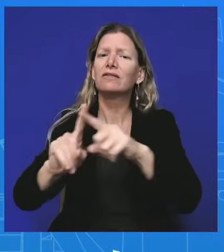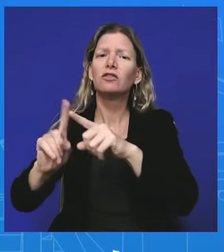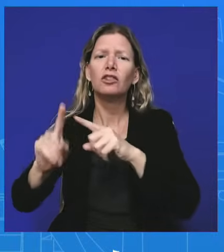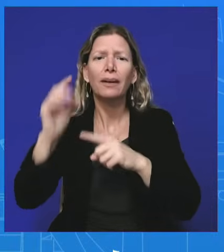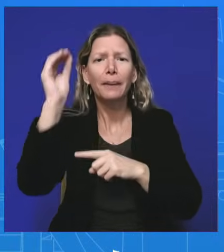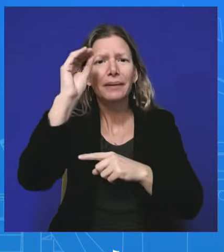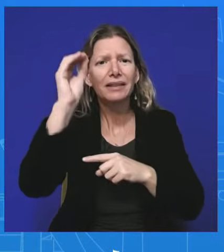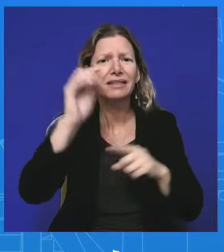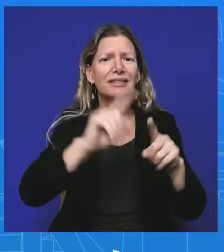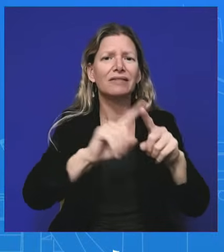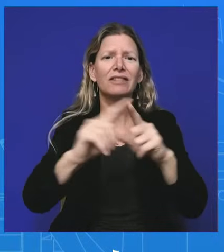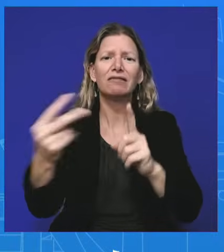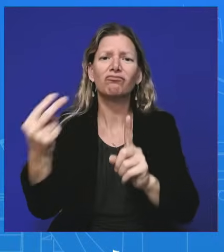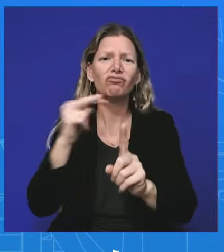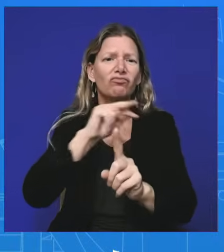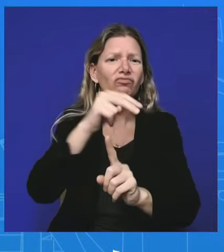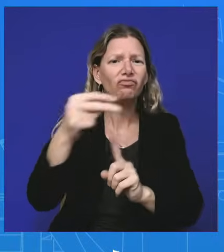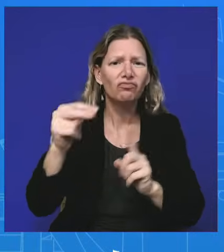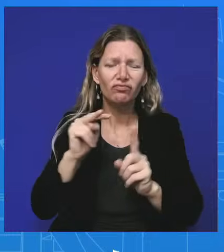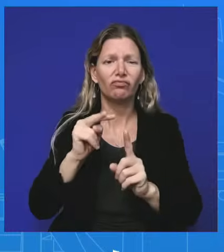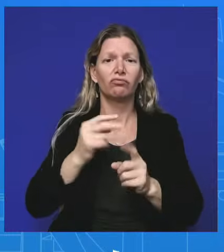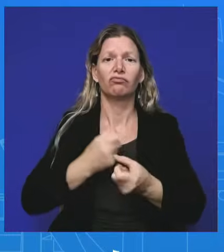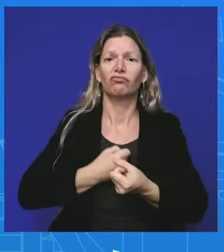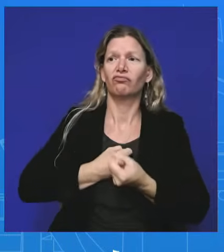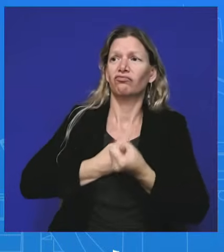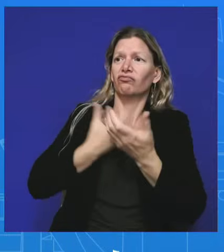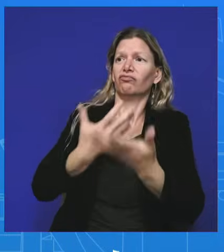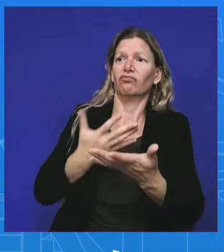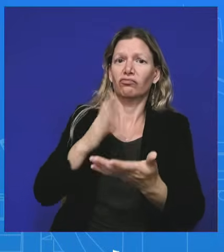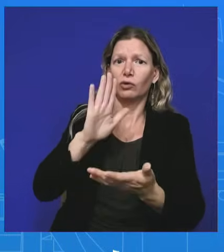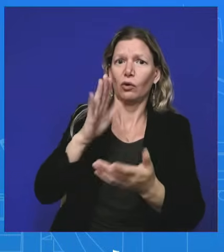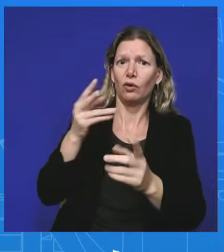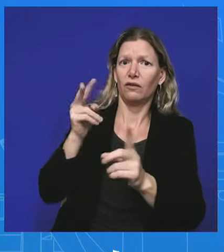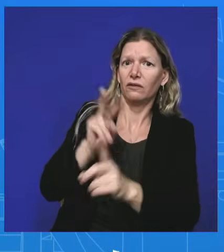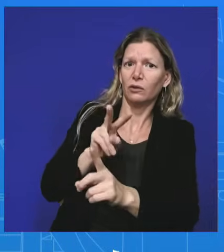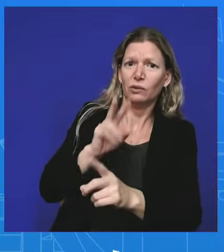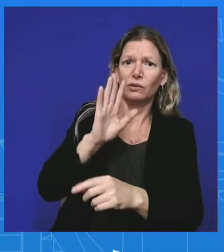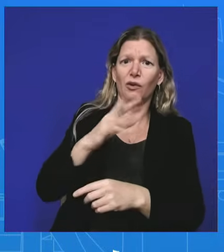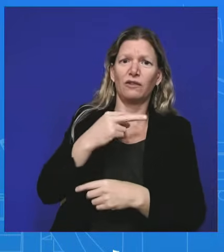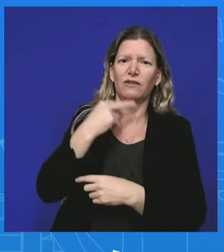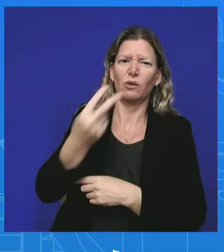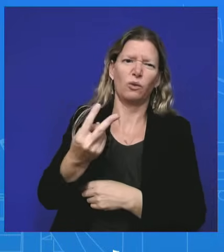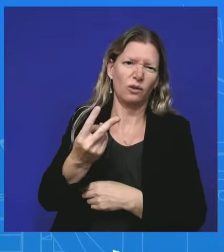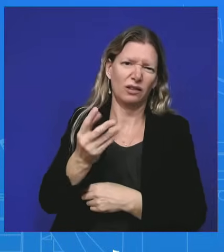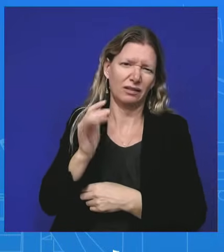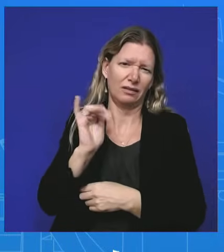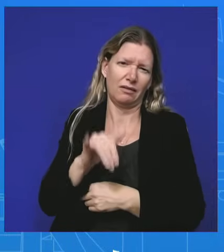and be able to be very clear about that. And so, that's why we've been saying --